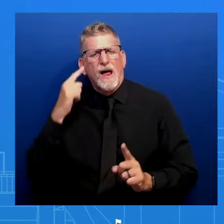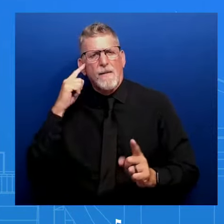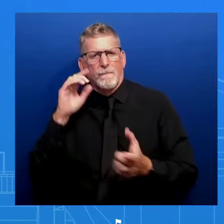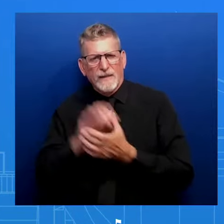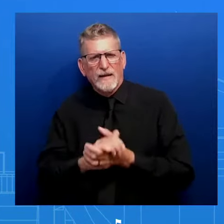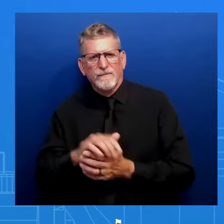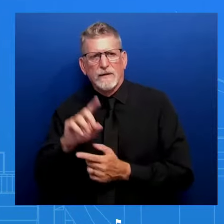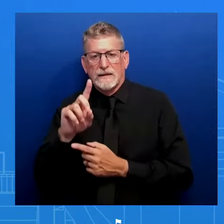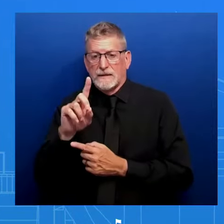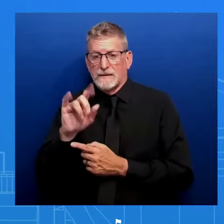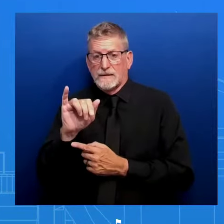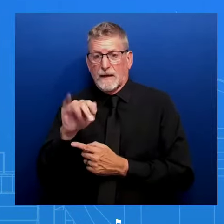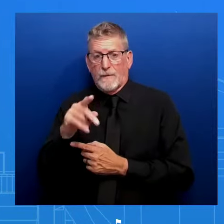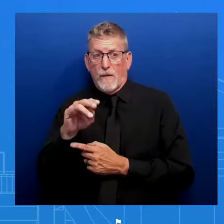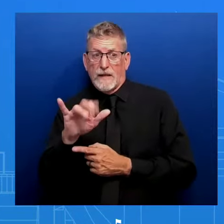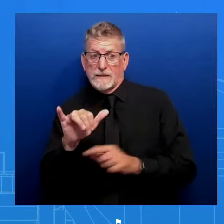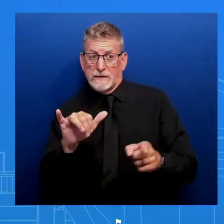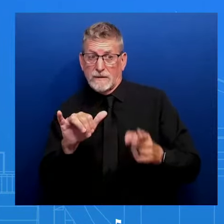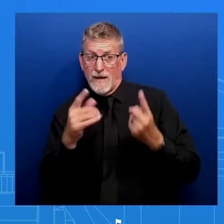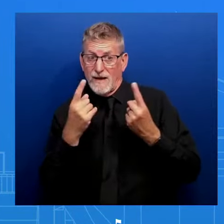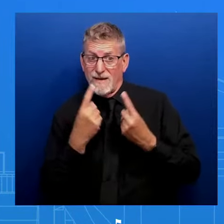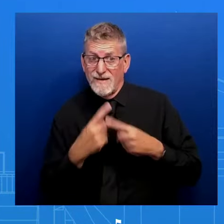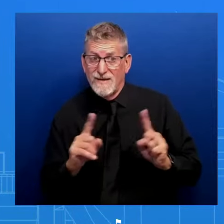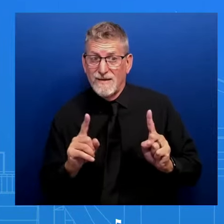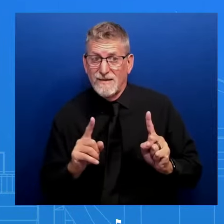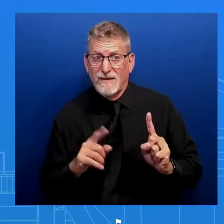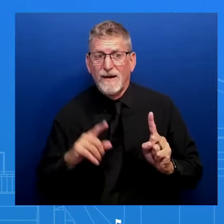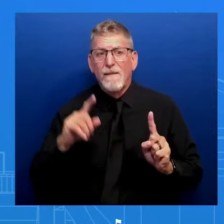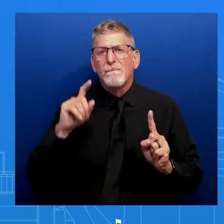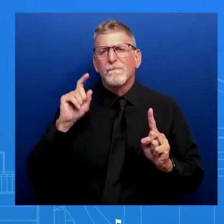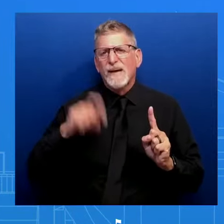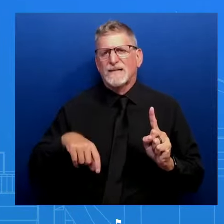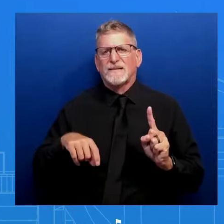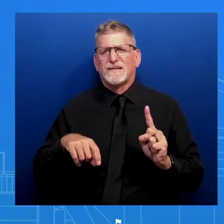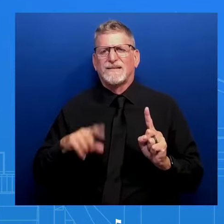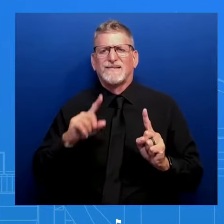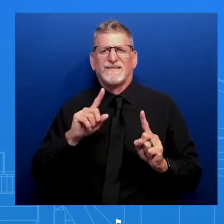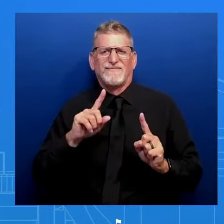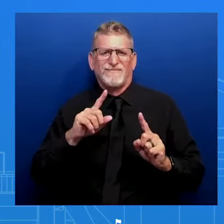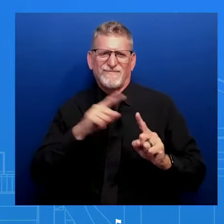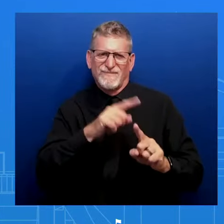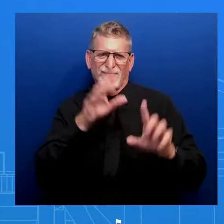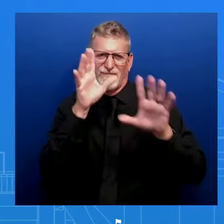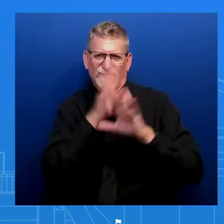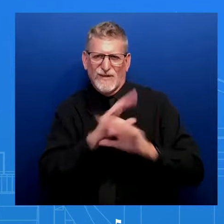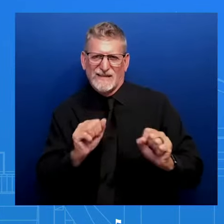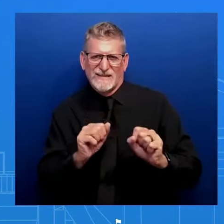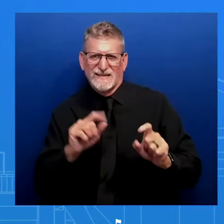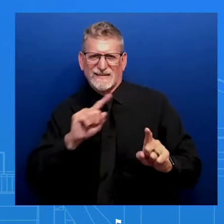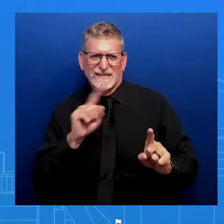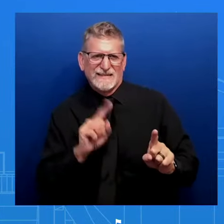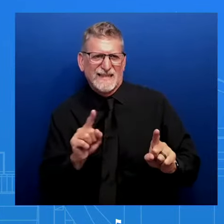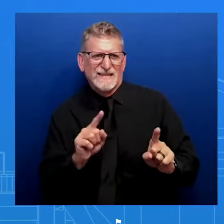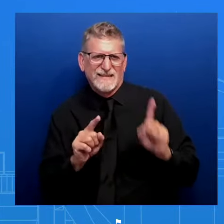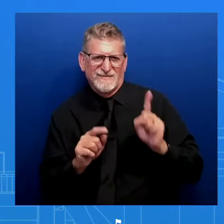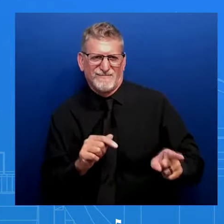the foundation has to be President Zelenskyy's view of what a just peace looks like. So, he's laid that out with 10 points.